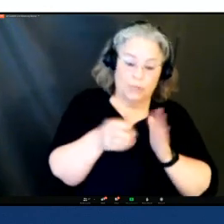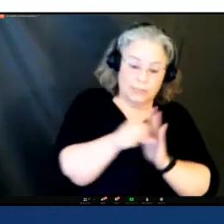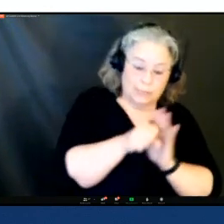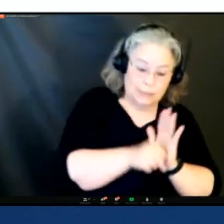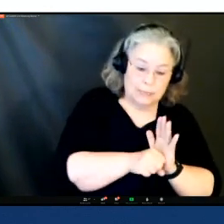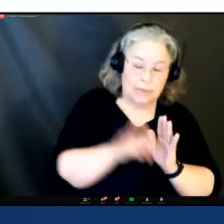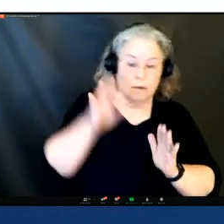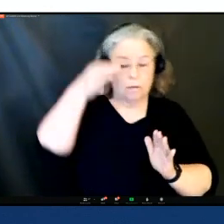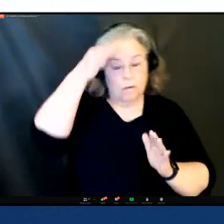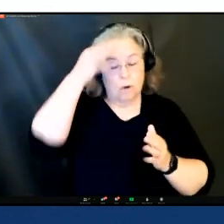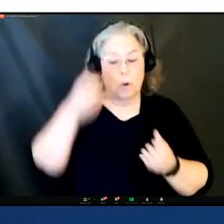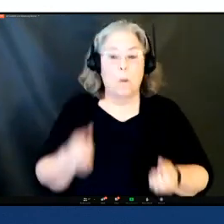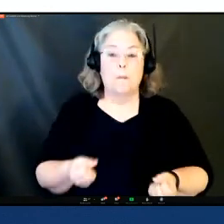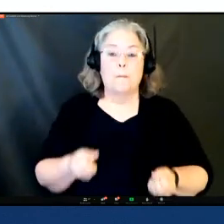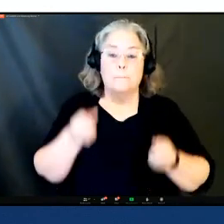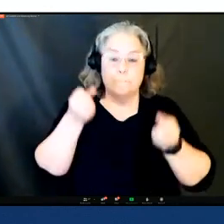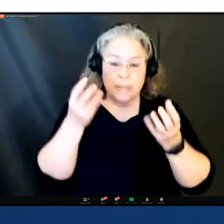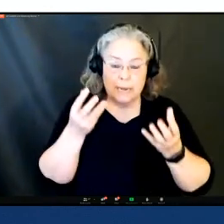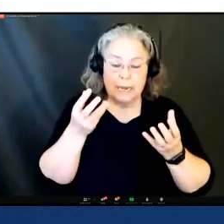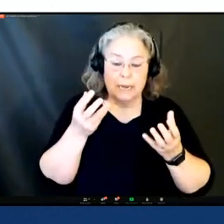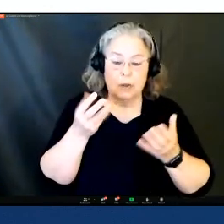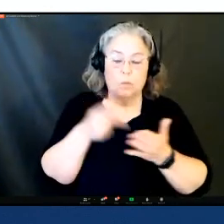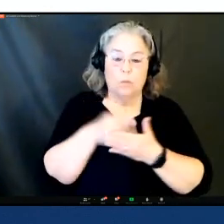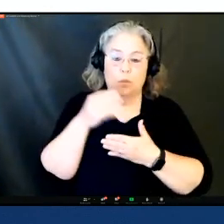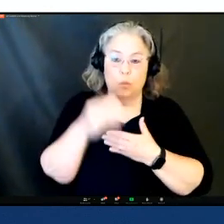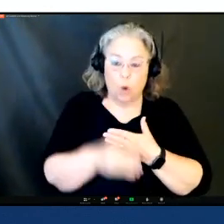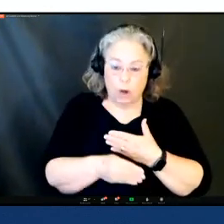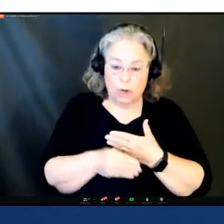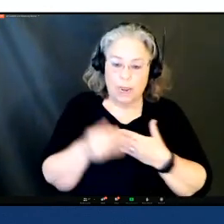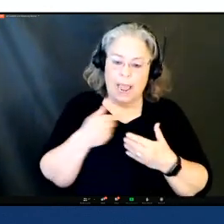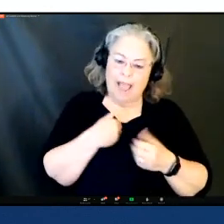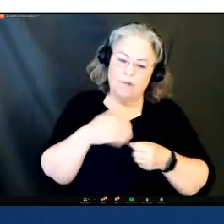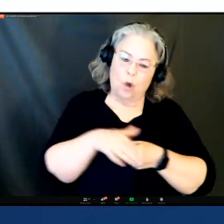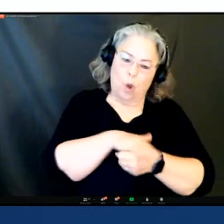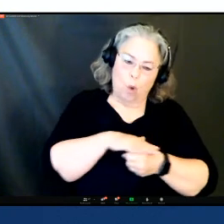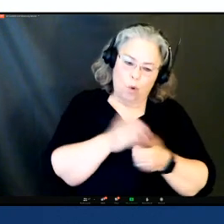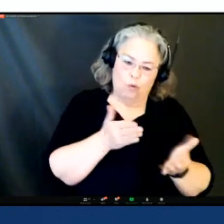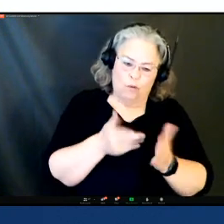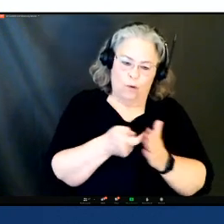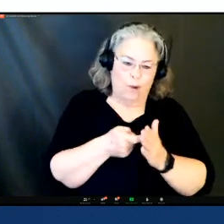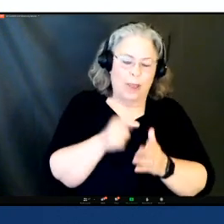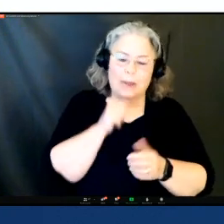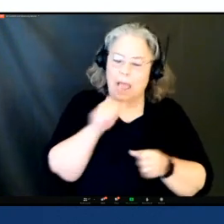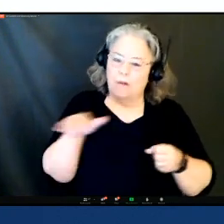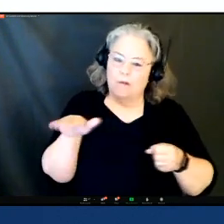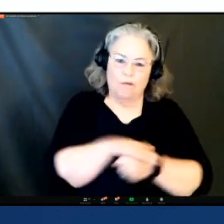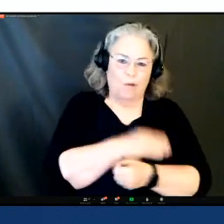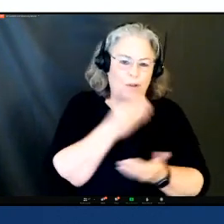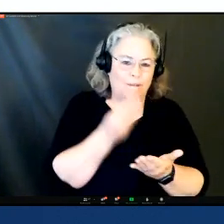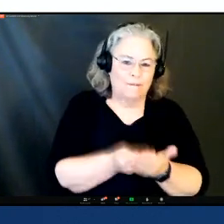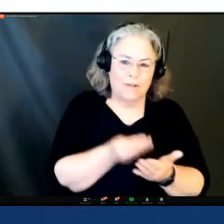level of service requirements that are not fully funded and or require us to spend a certain amount of local money